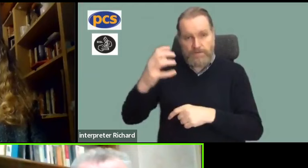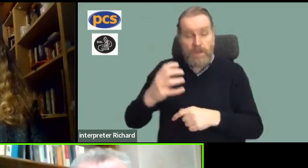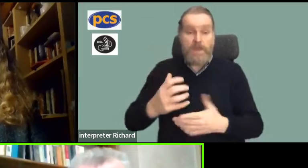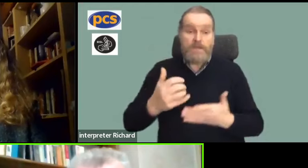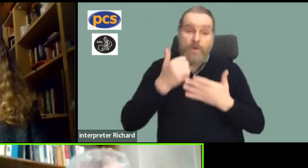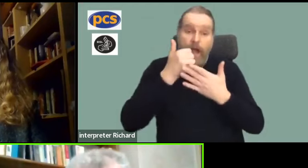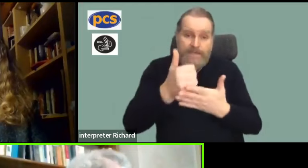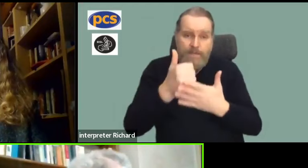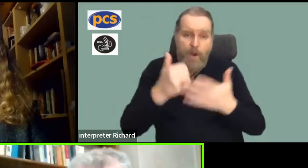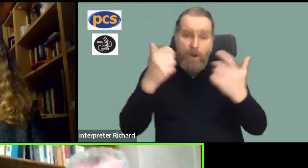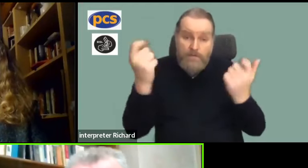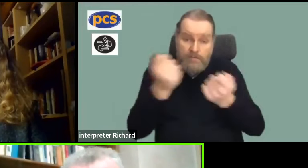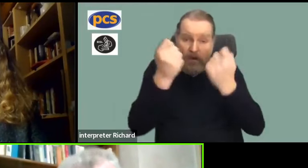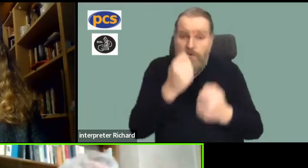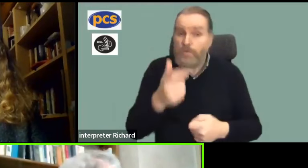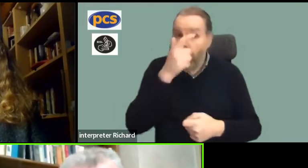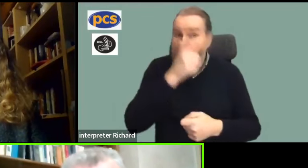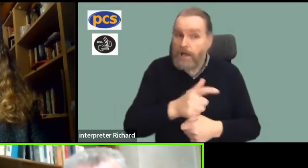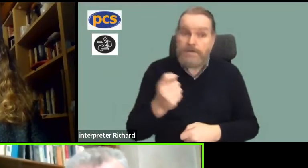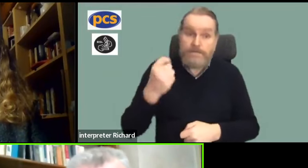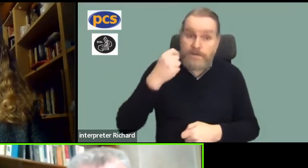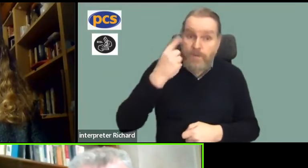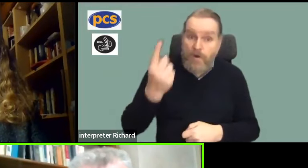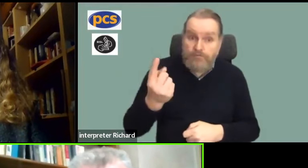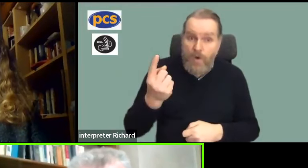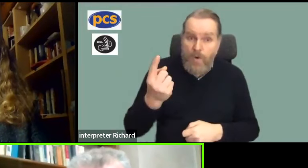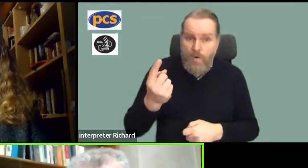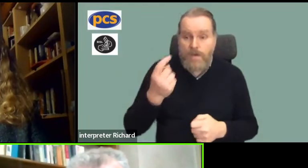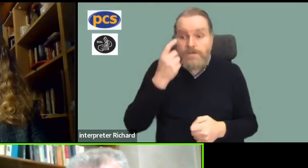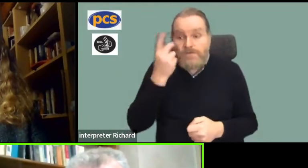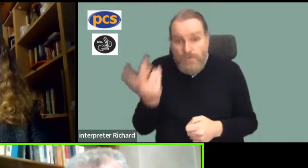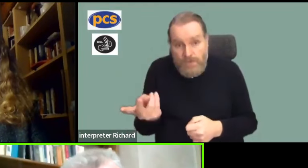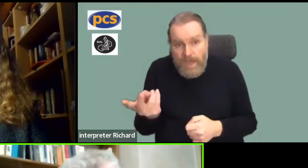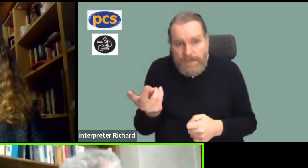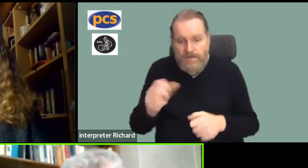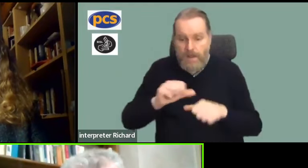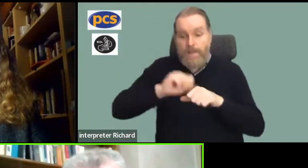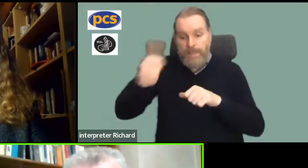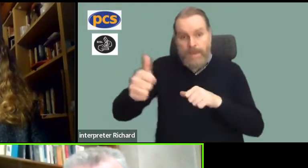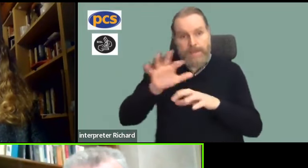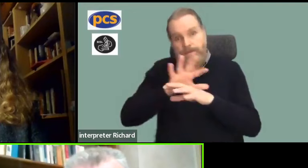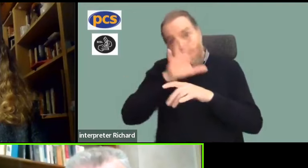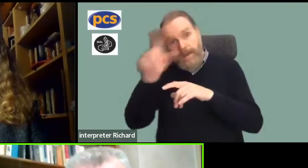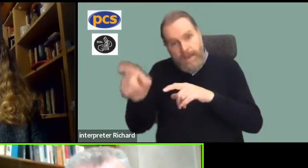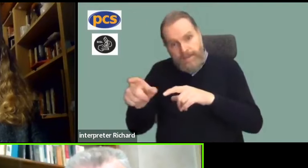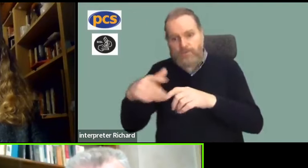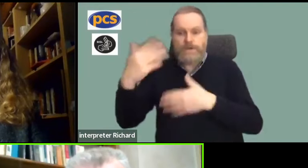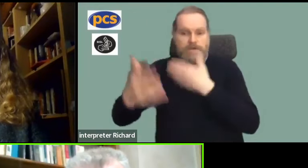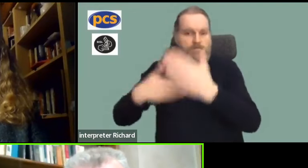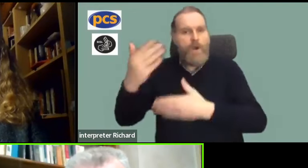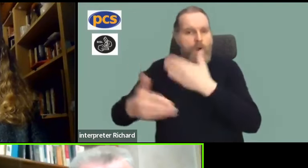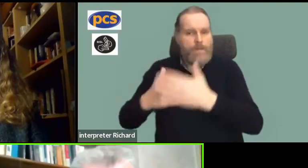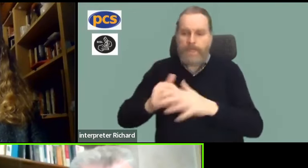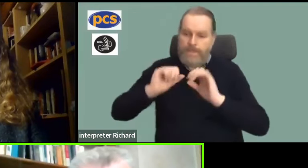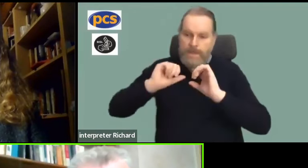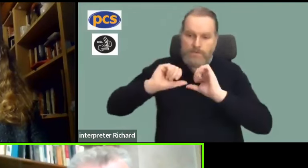We've got to force them to so solidarity to the strikers and reps and reps tomorrow to everybody else. The people in the next wave, and let's make sure this software